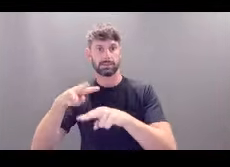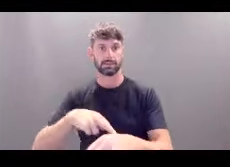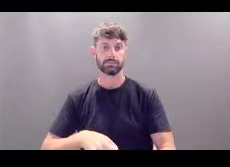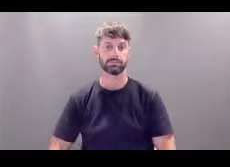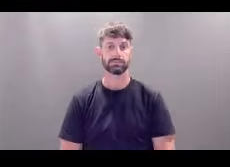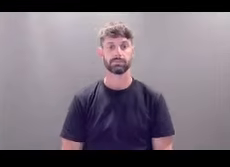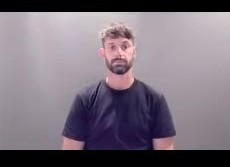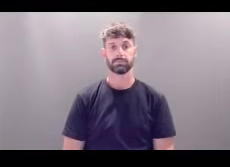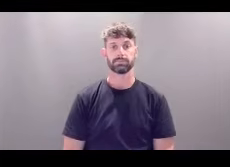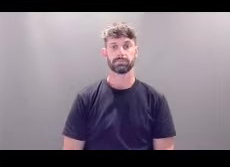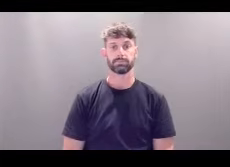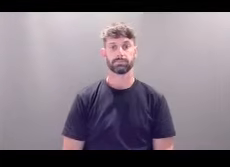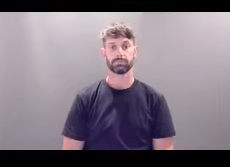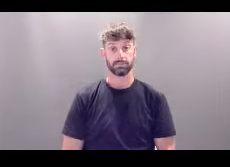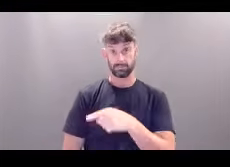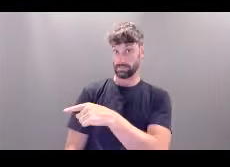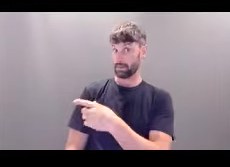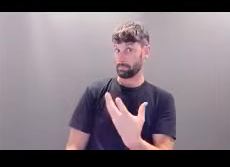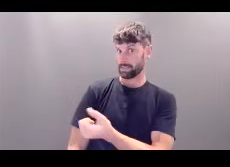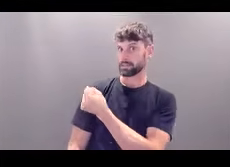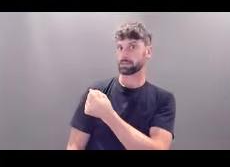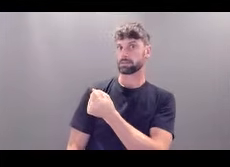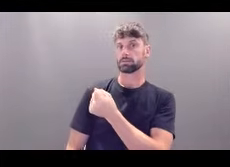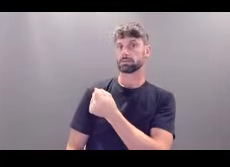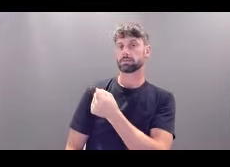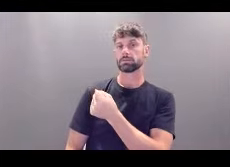They also need to be working within the standards set by